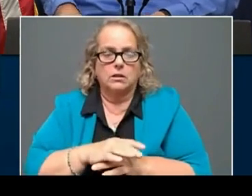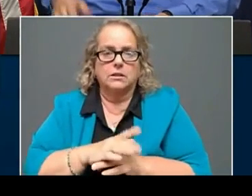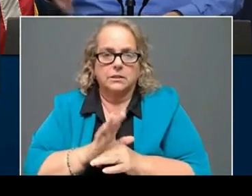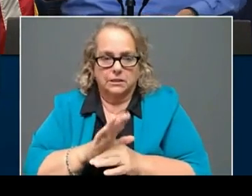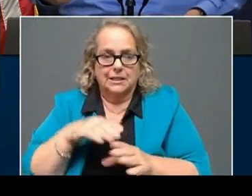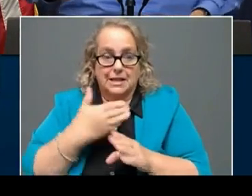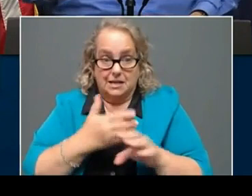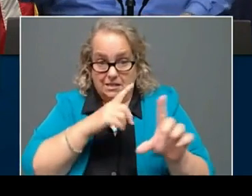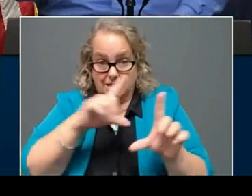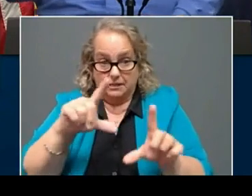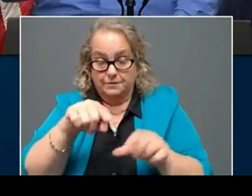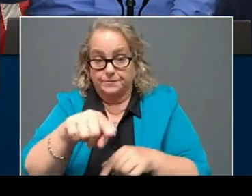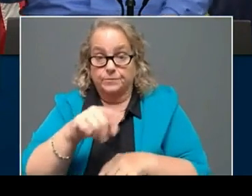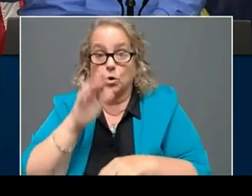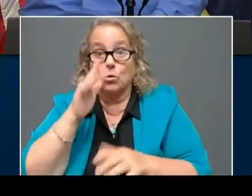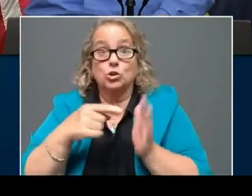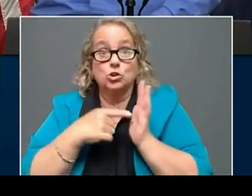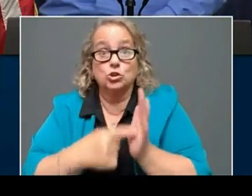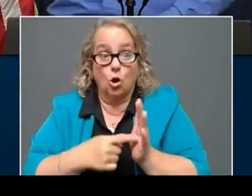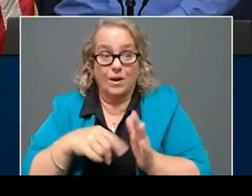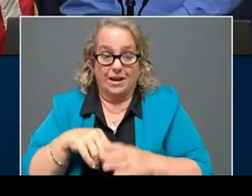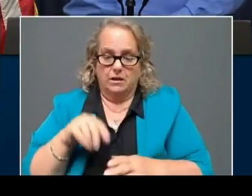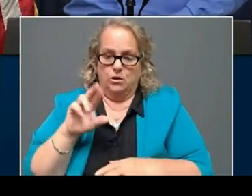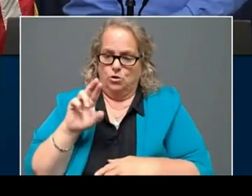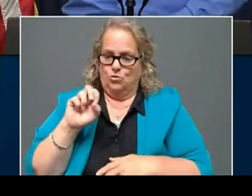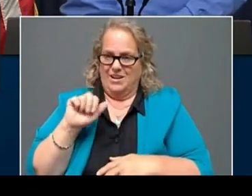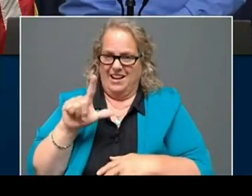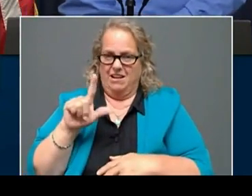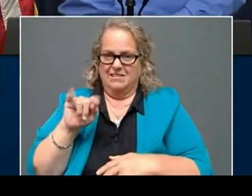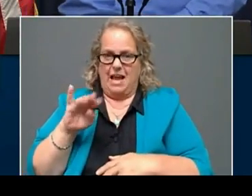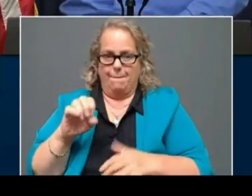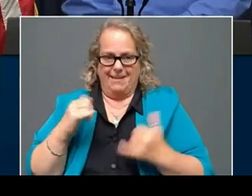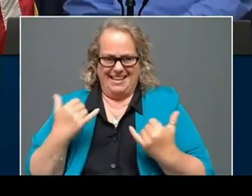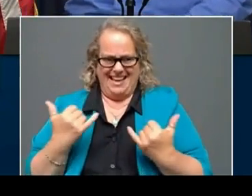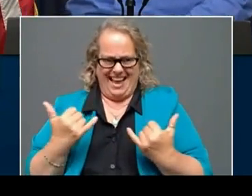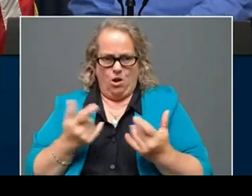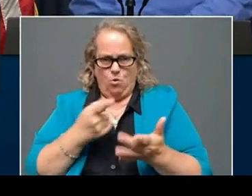gonna show in real time, this effect happening in Kentucky. So the line